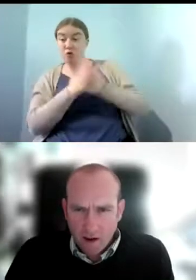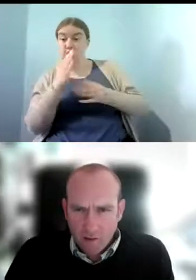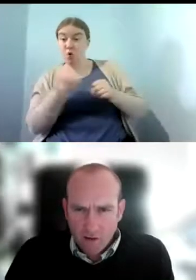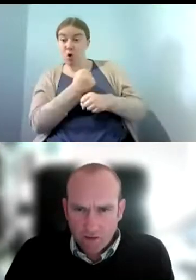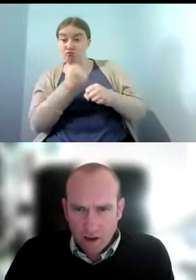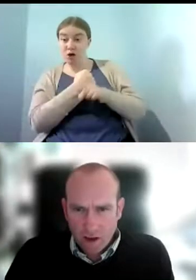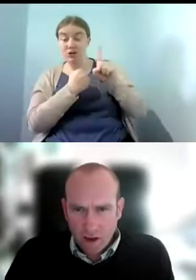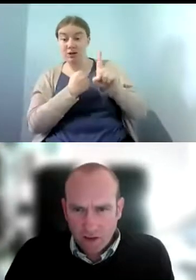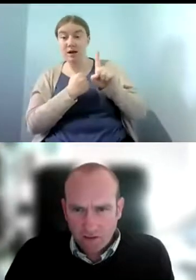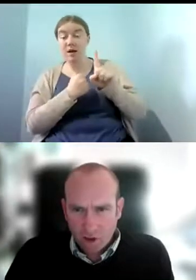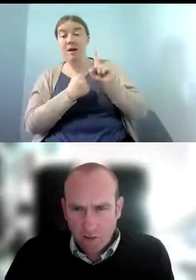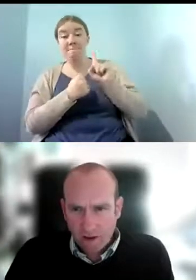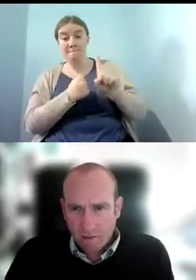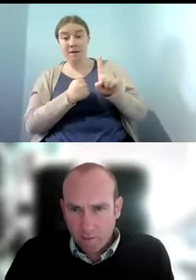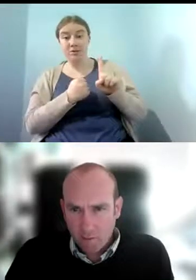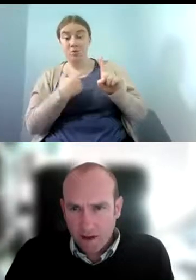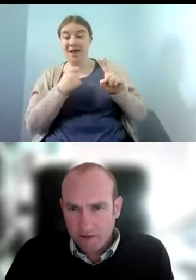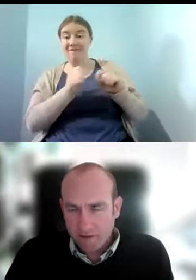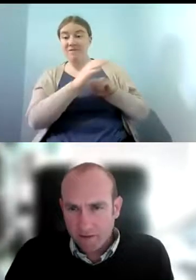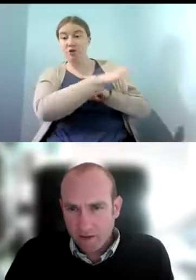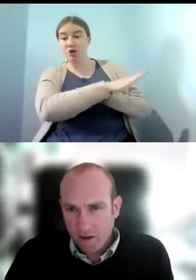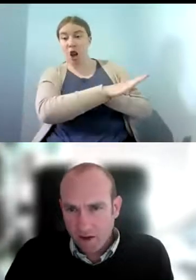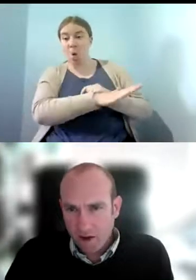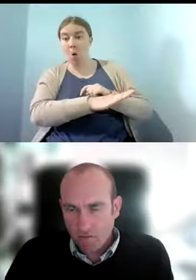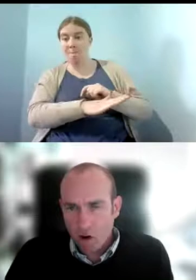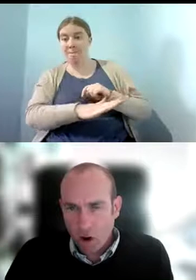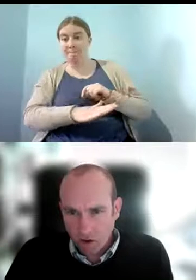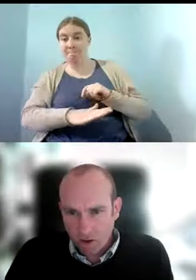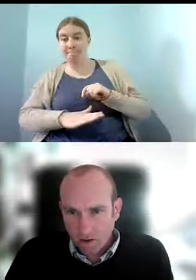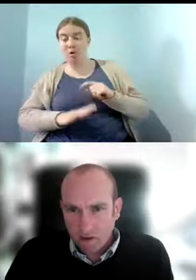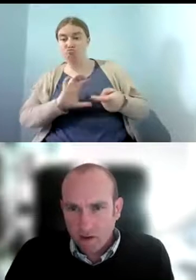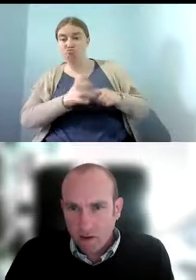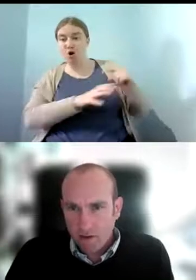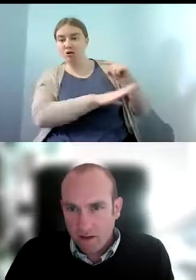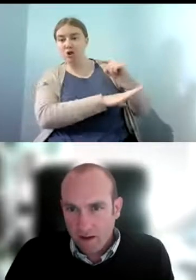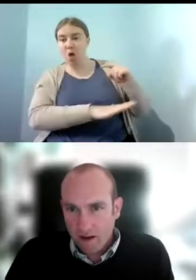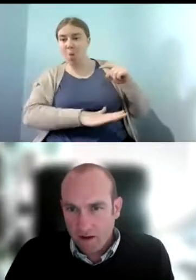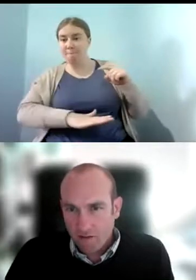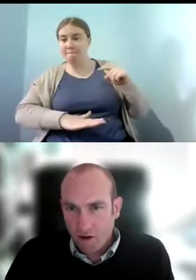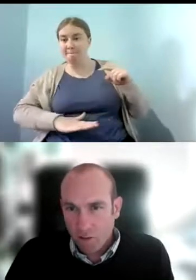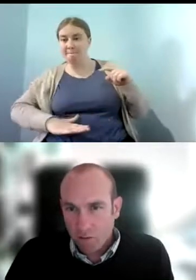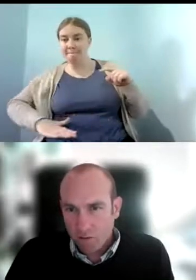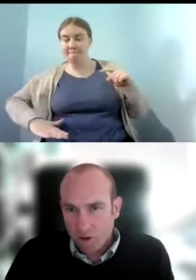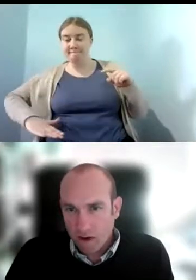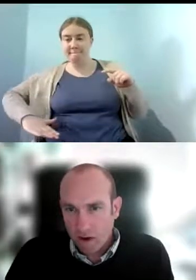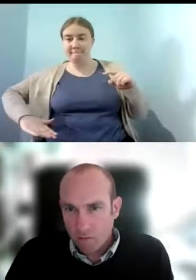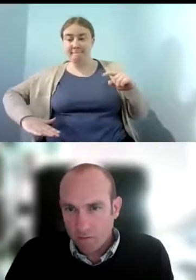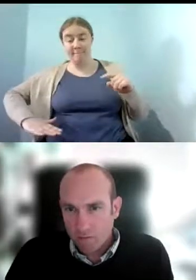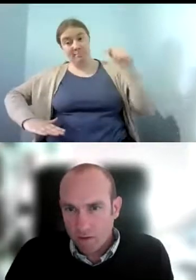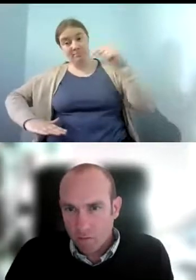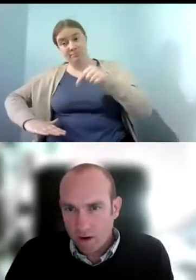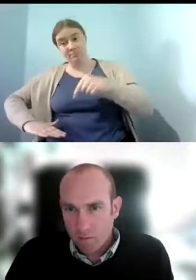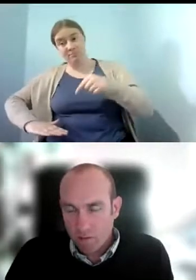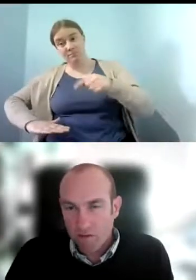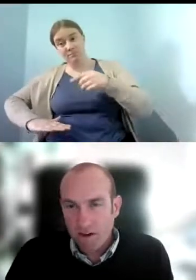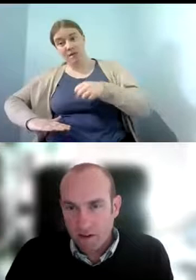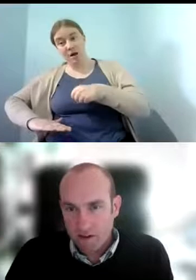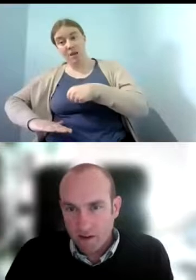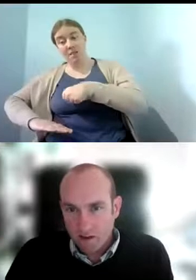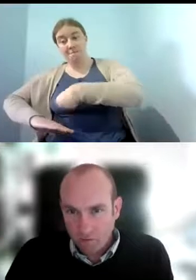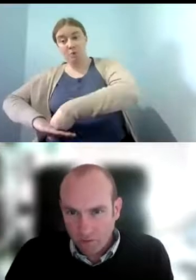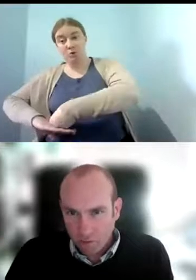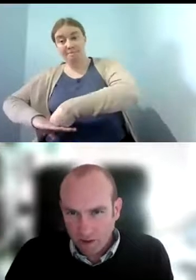we've got a sloping base of rock that in its final uh when it was finished that fills in like the